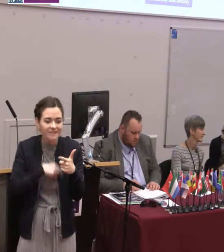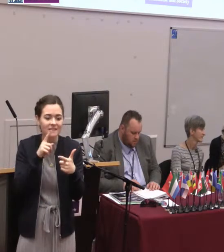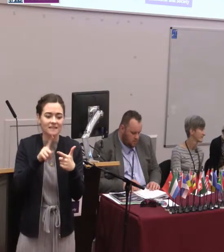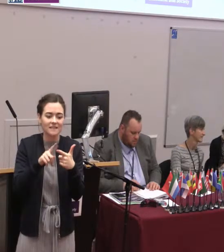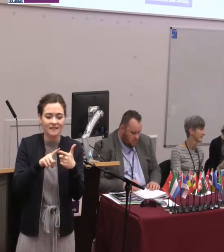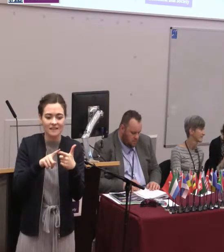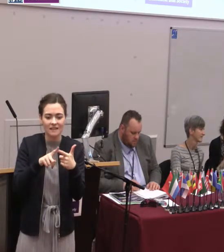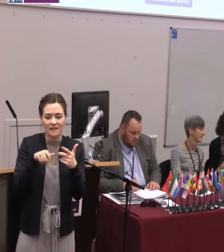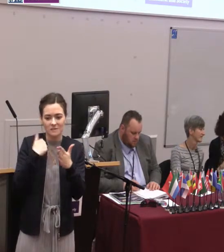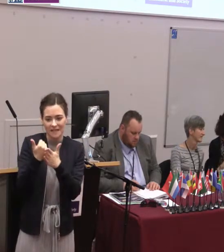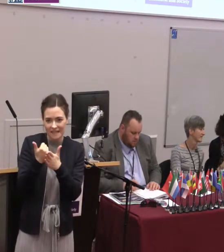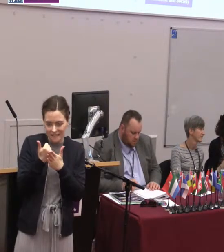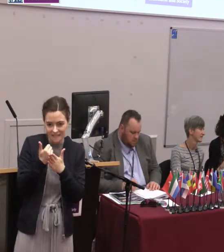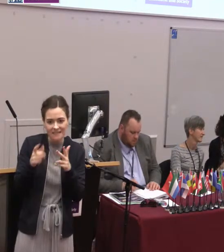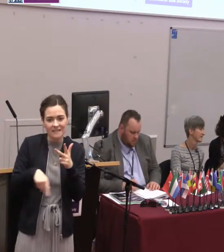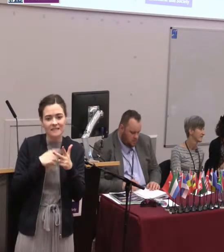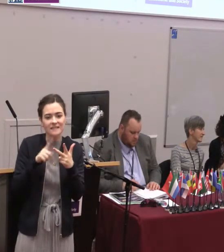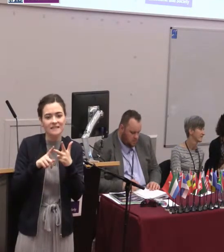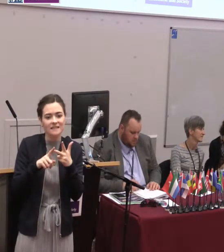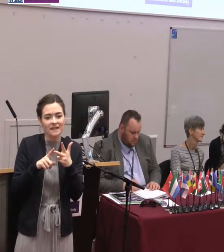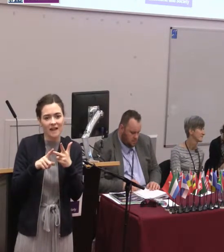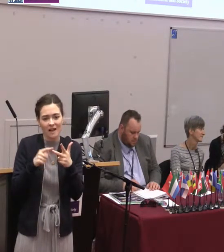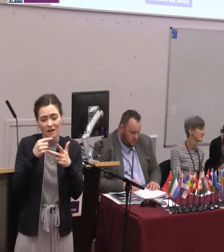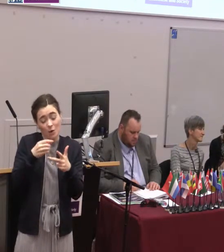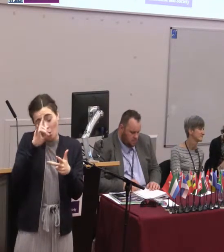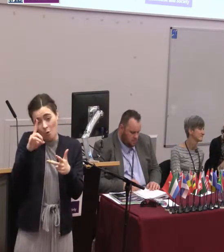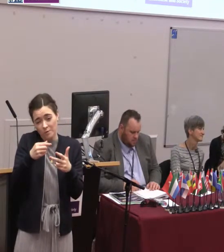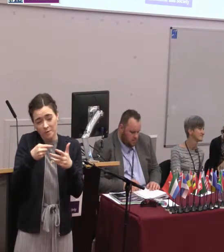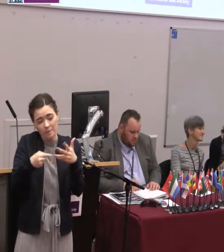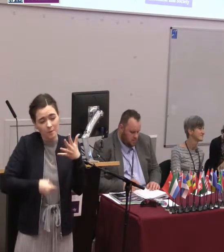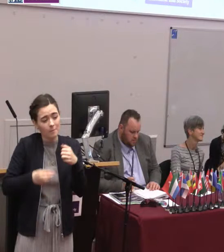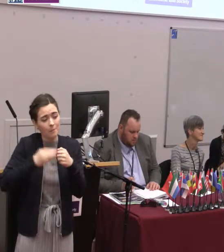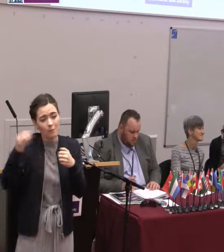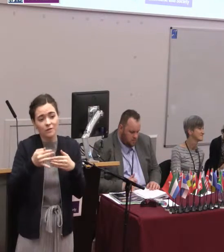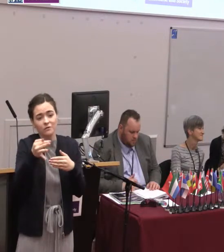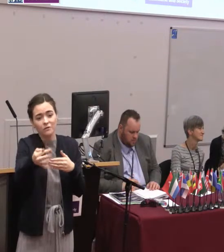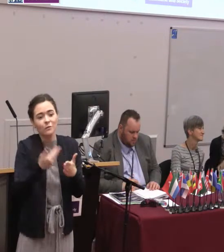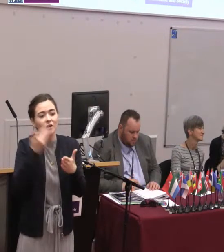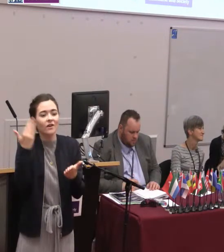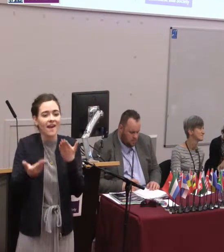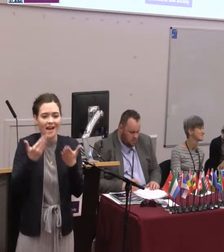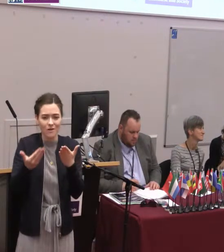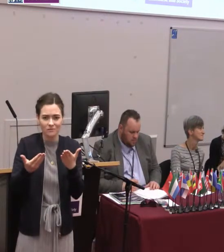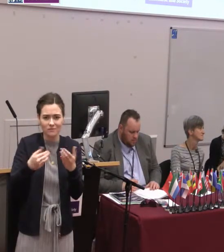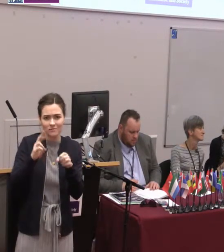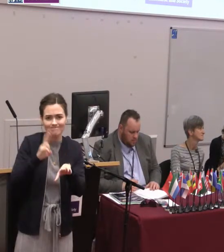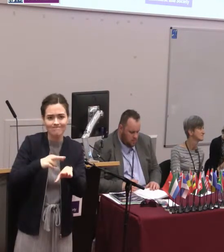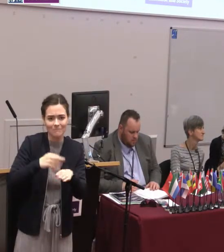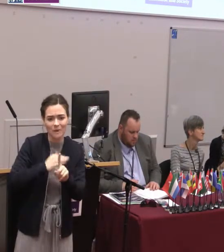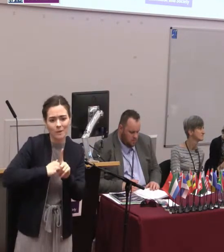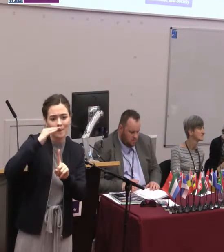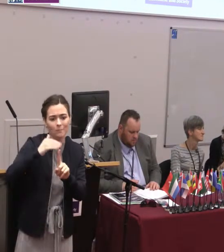And I believe there will be many more in the future as we know how to do this better.